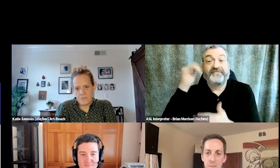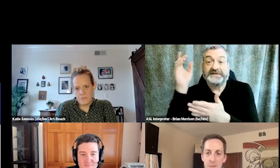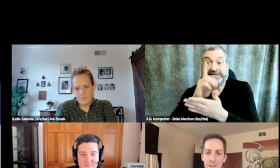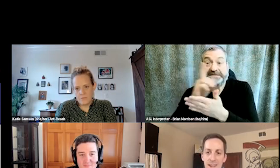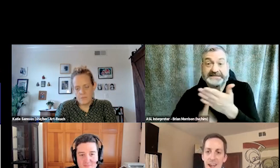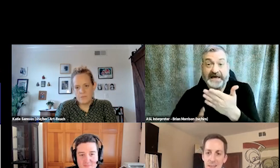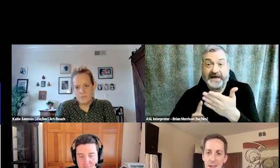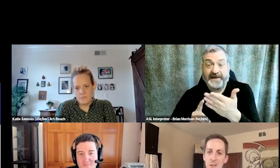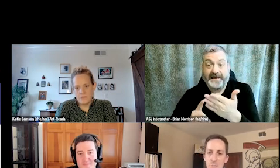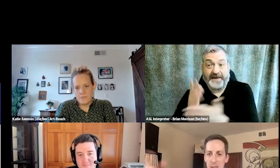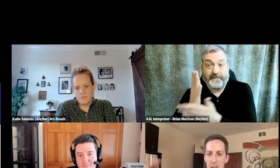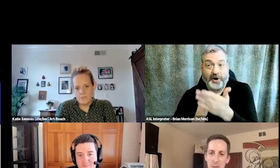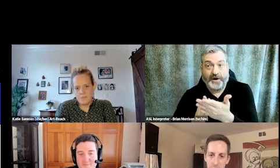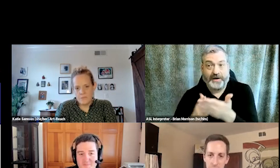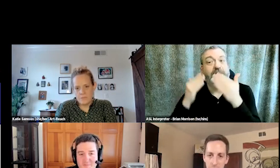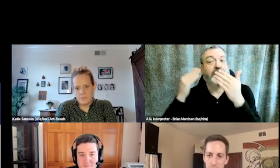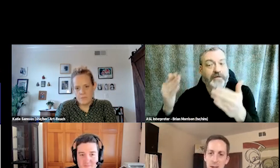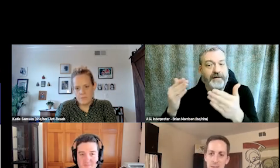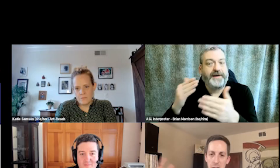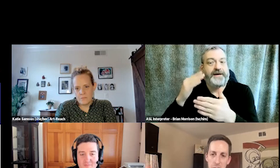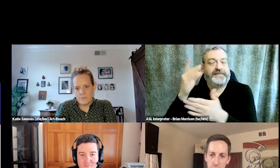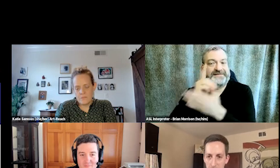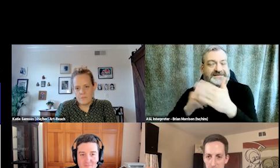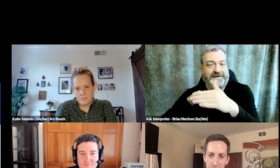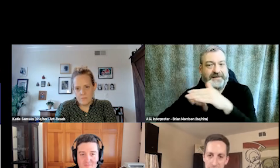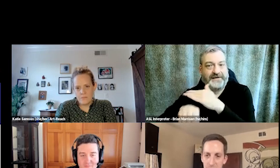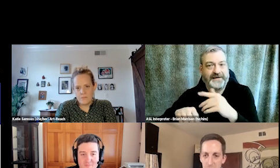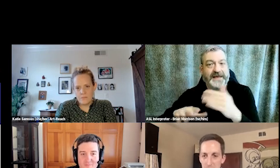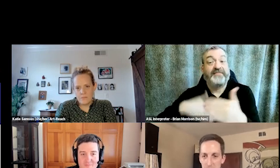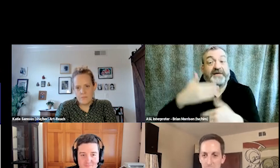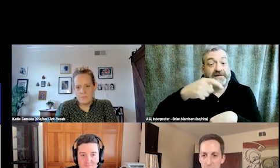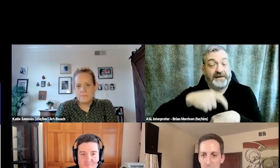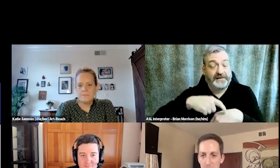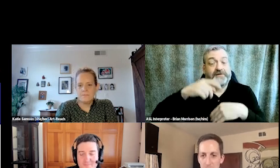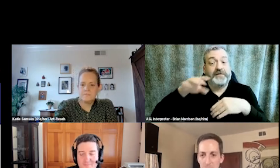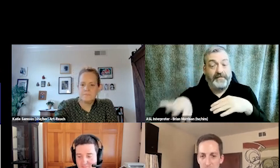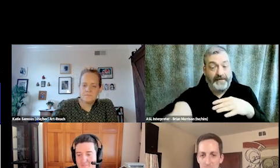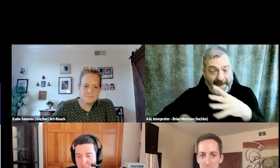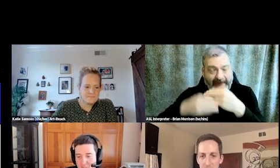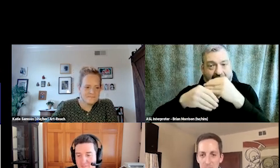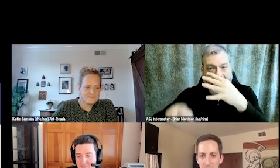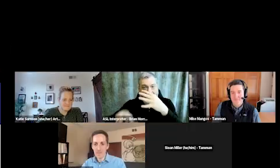improvements and then you pick it up again on your next cycle. So, yeah, exactly what you were saying, Mike. For sure. Good.